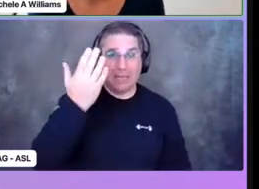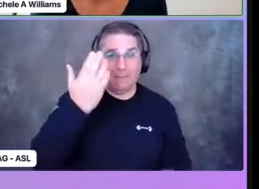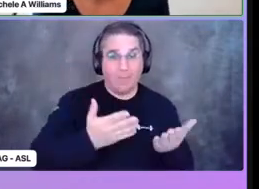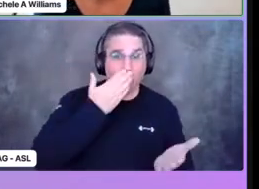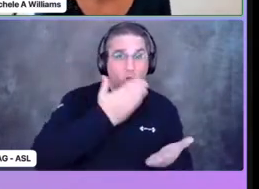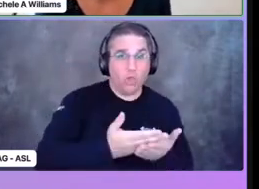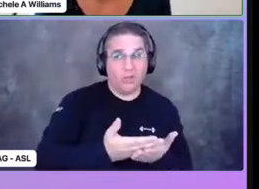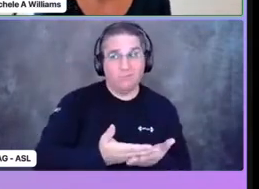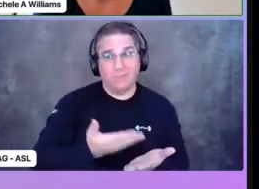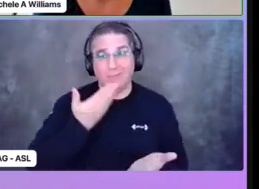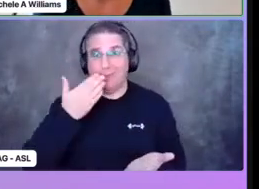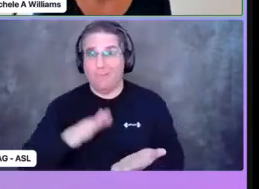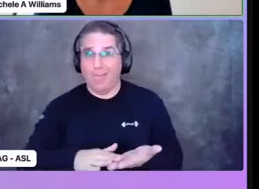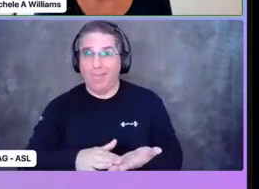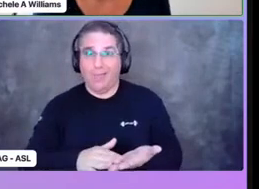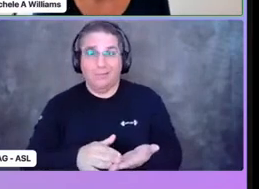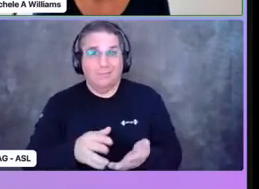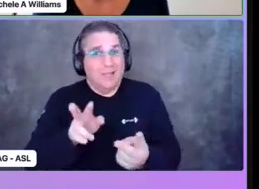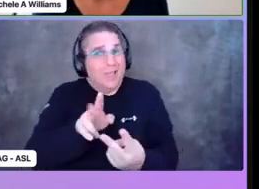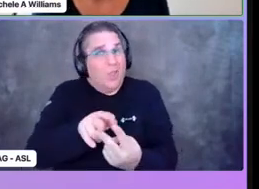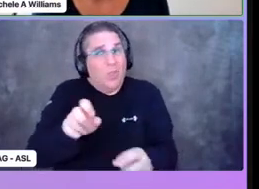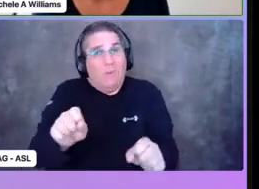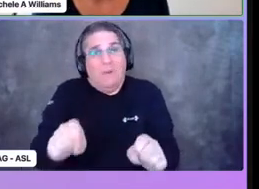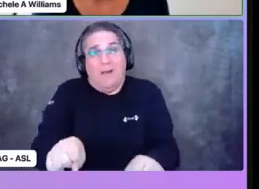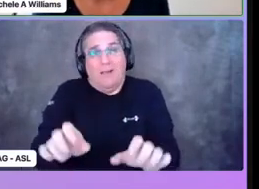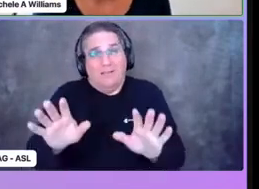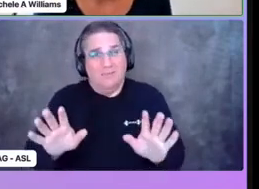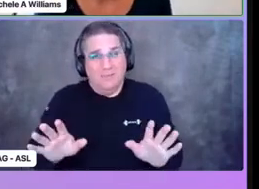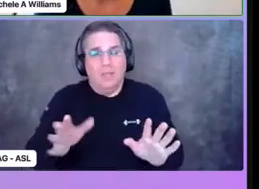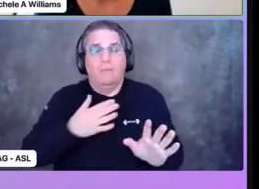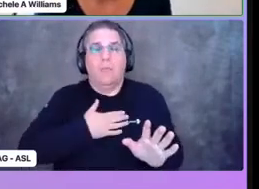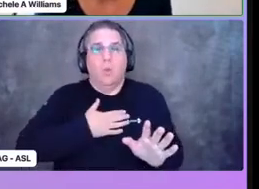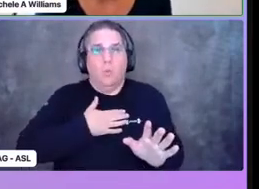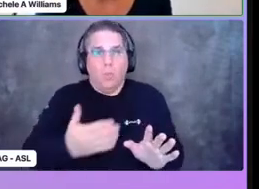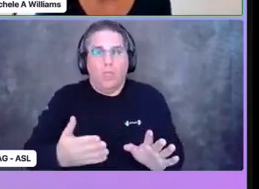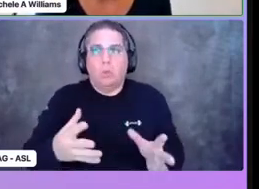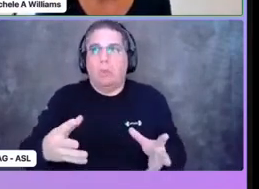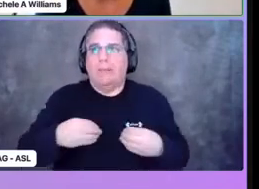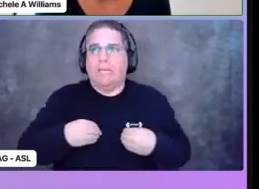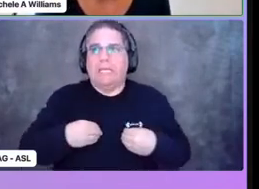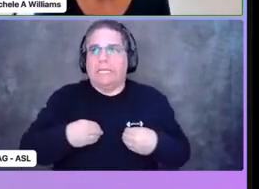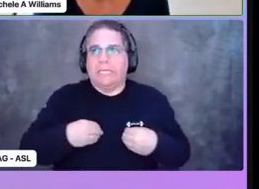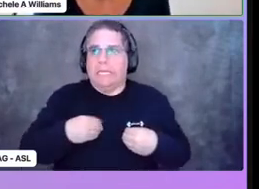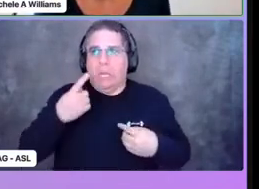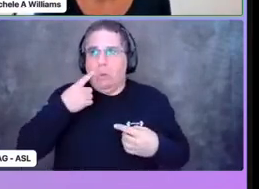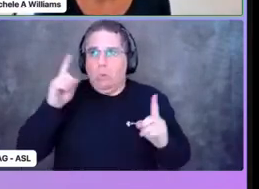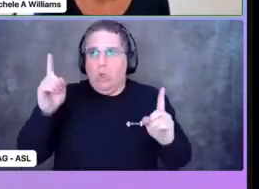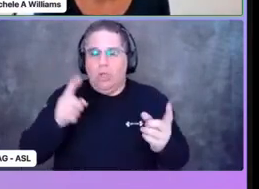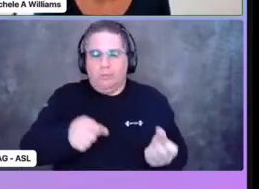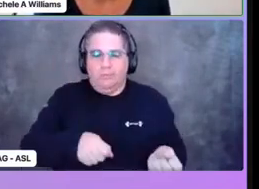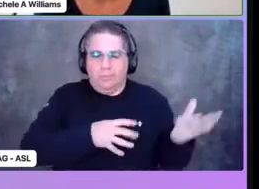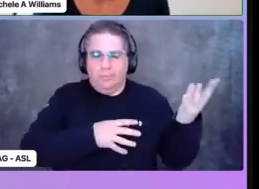realize that there is good, and bad ideas out there. And you might be on one side of that or the other. But, there